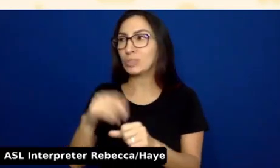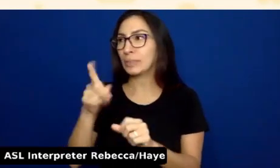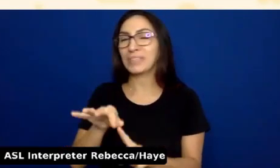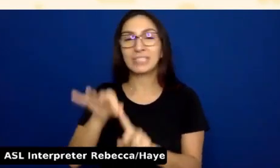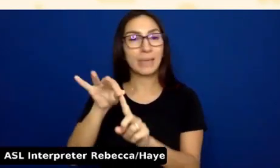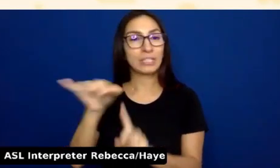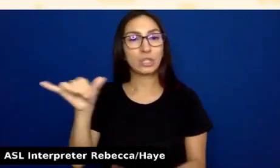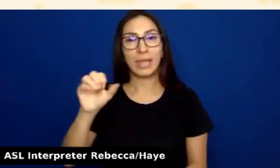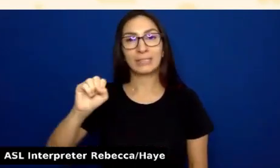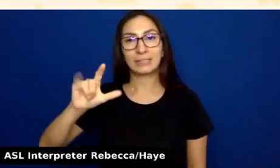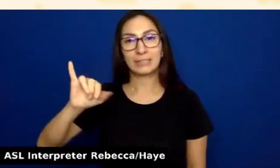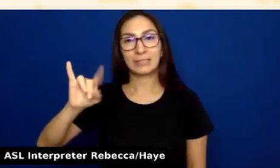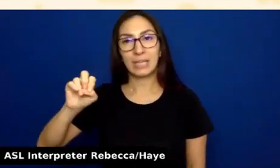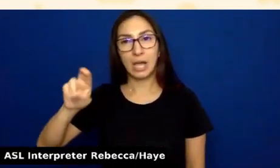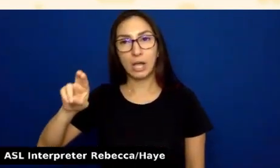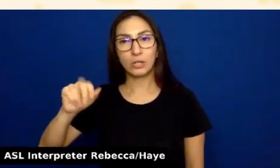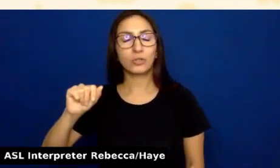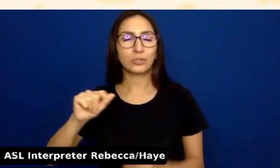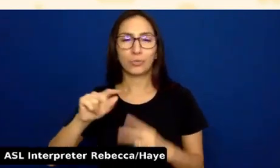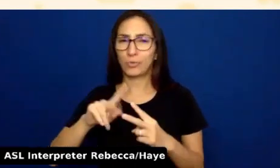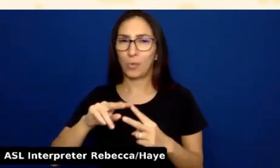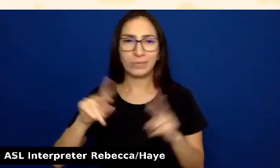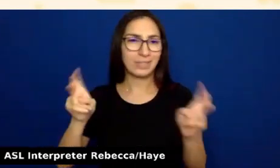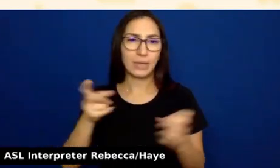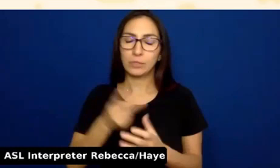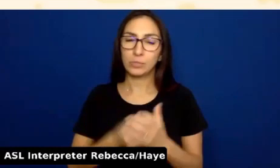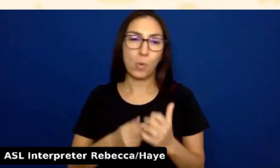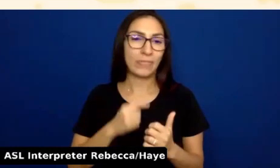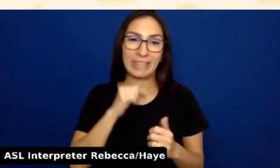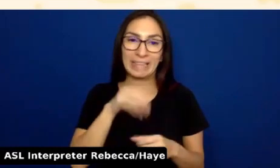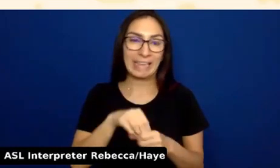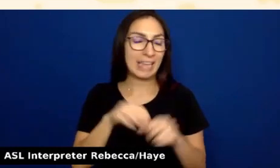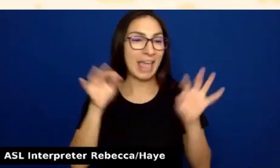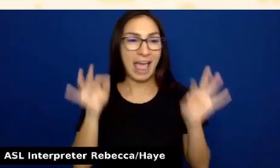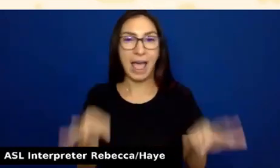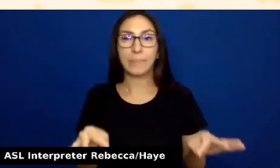Neither of these themes in the absolute default configuration include that.